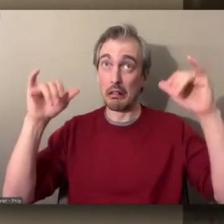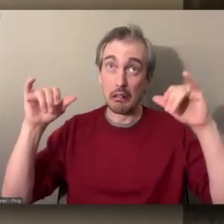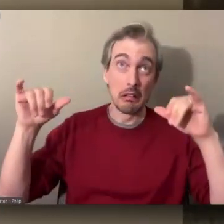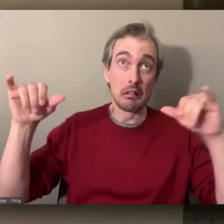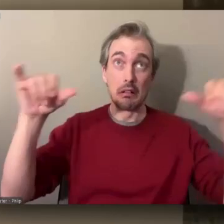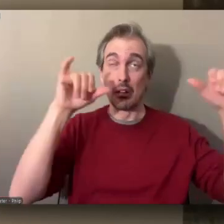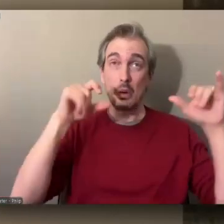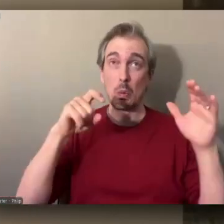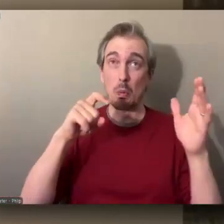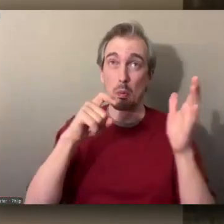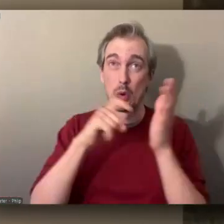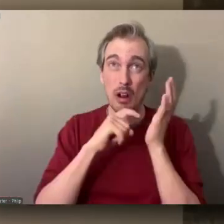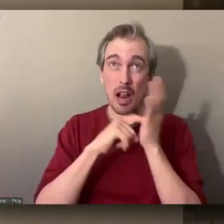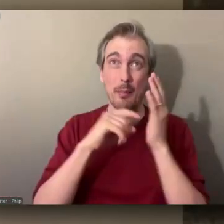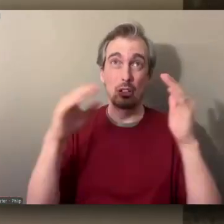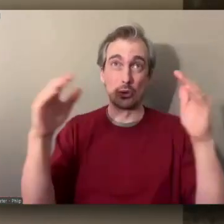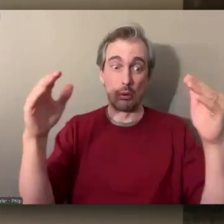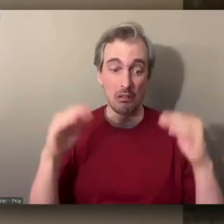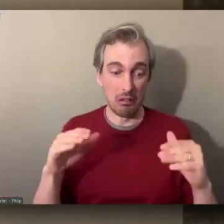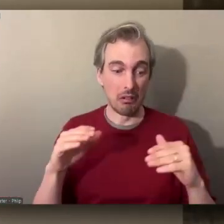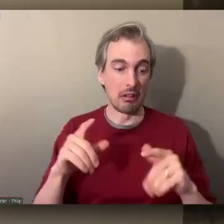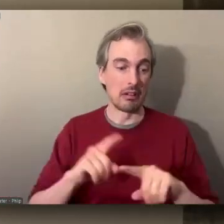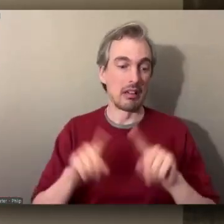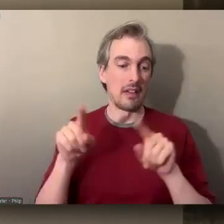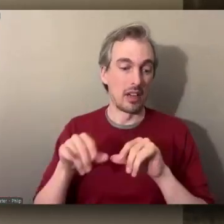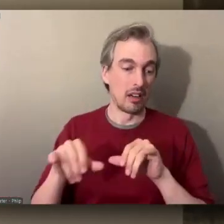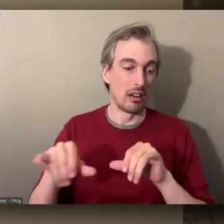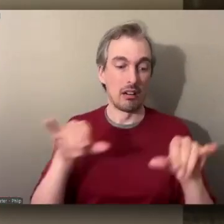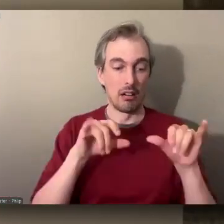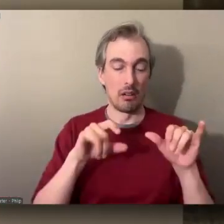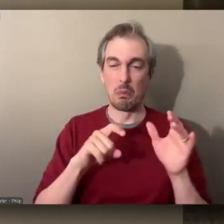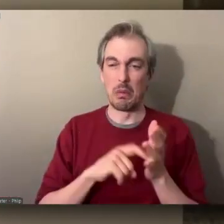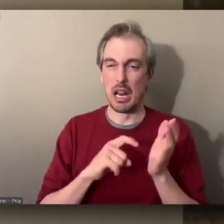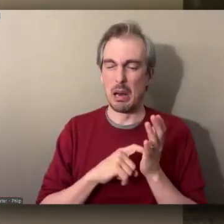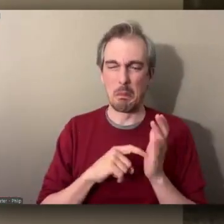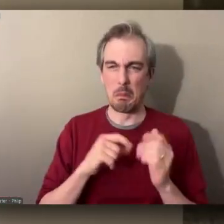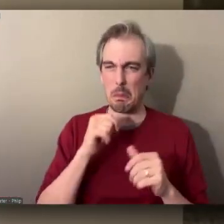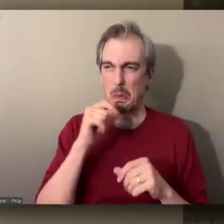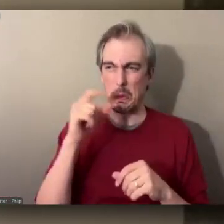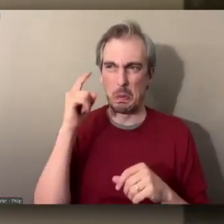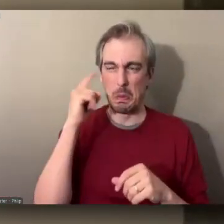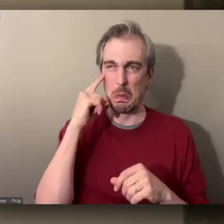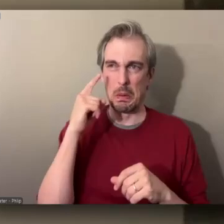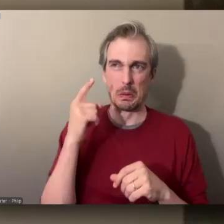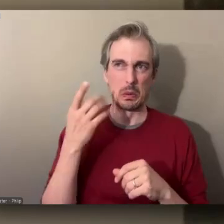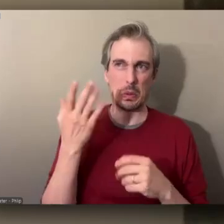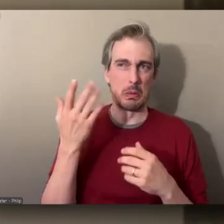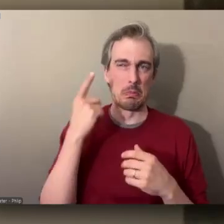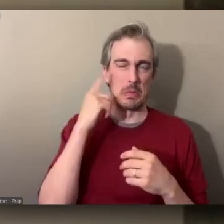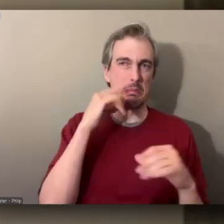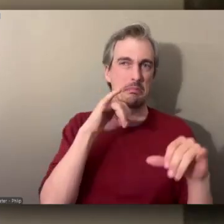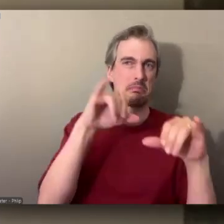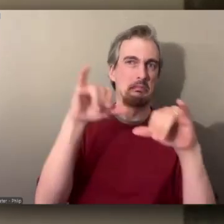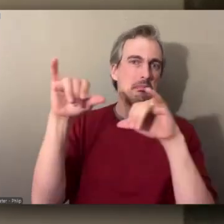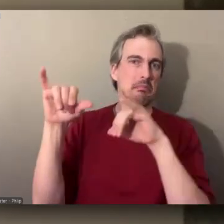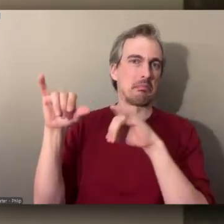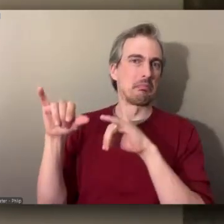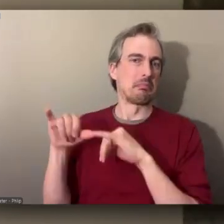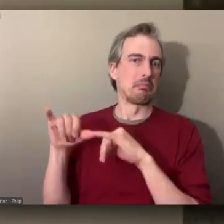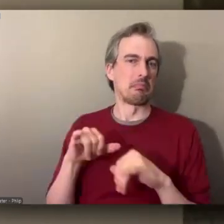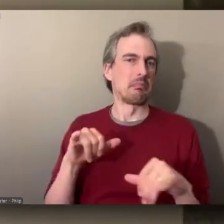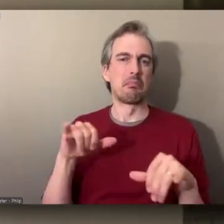would be doing the same type of work that we do. That wouldn't be a higher requirement than that.